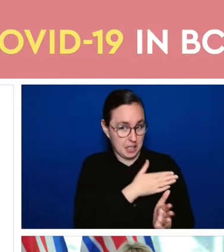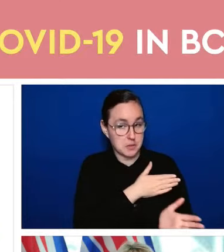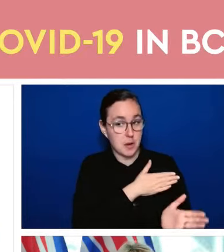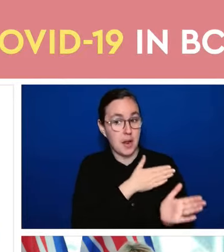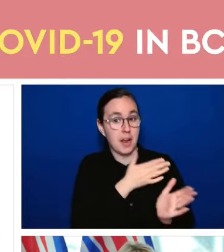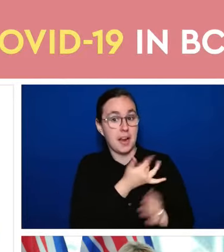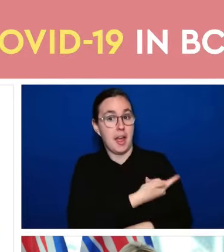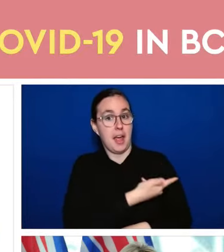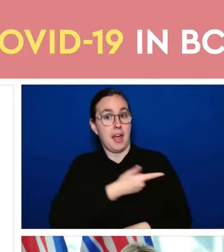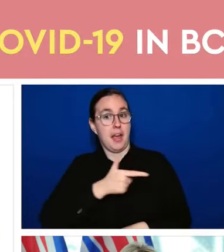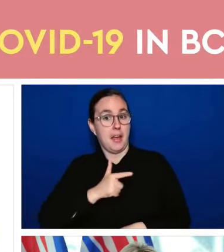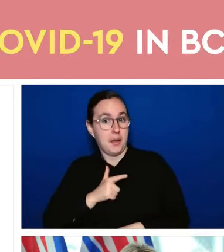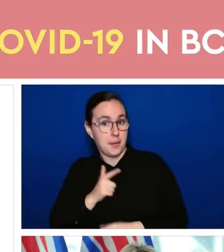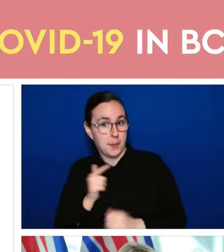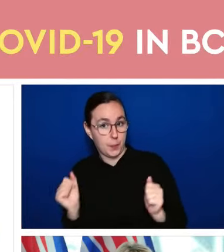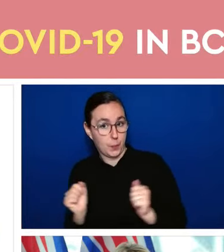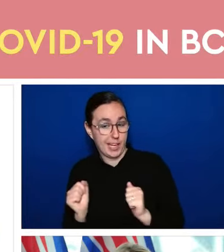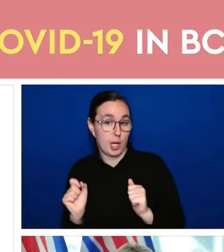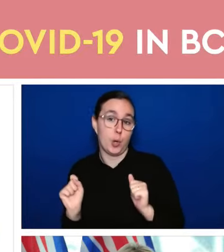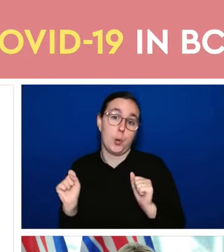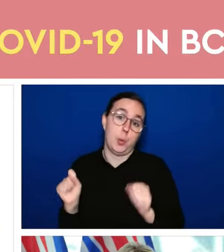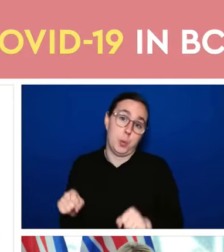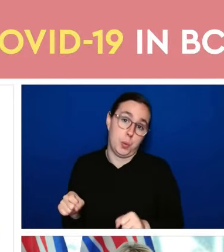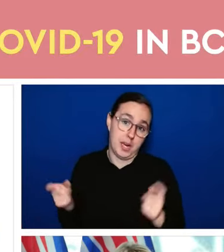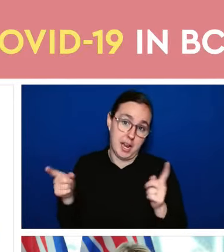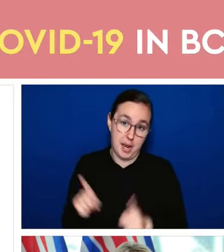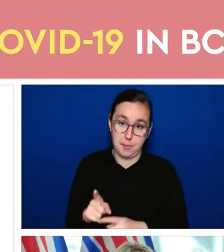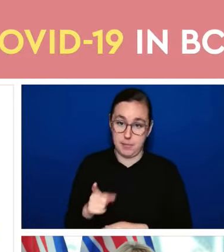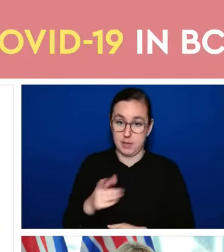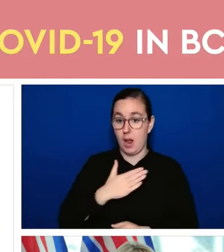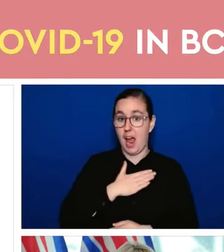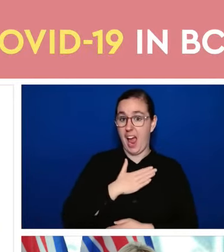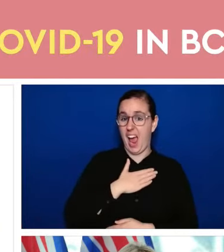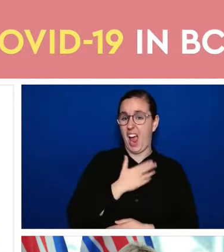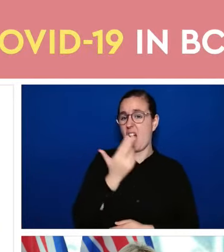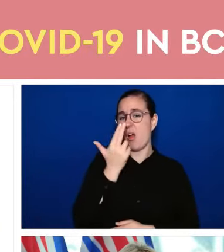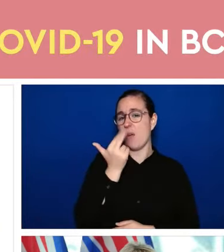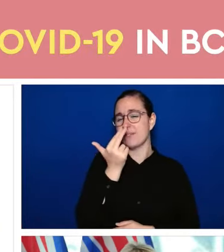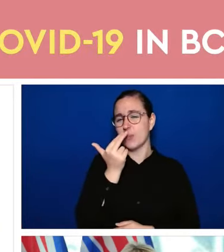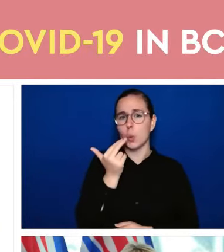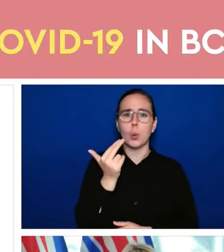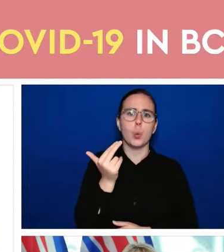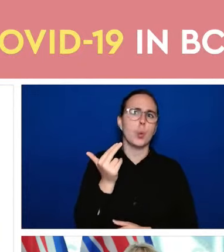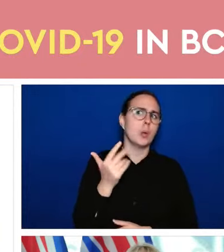in December January. And maybe into March and then. Goes down